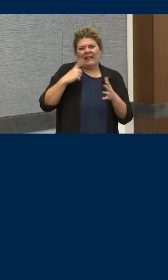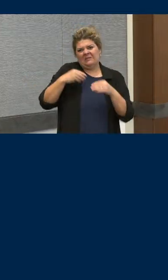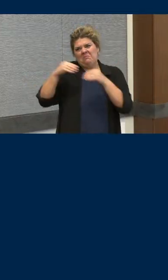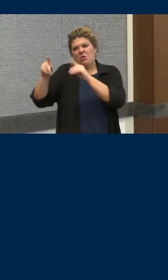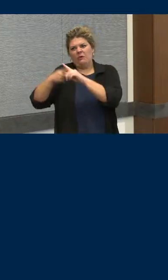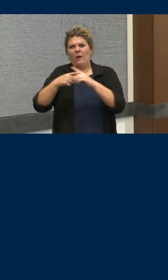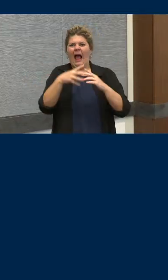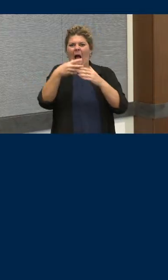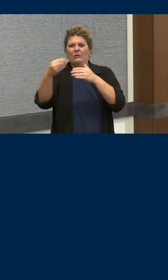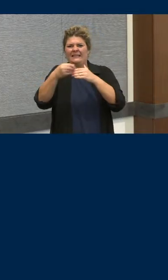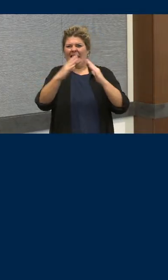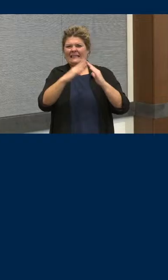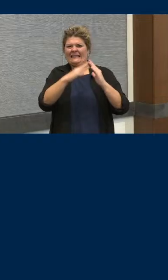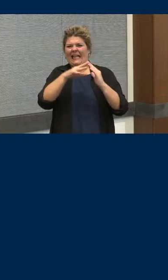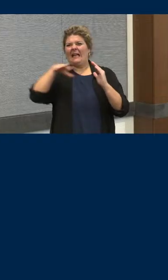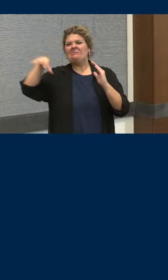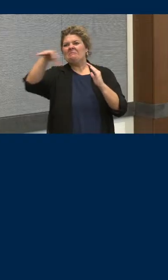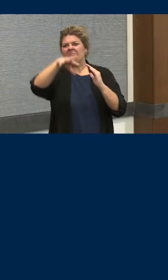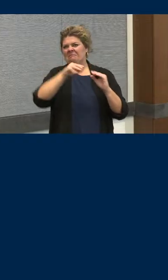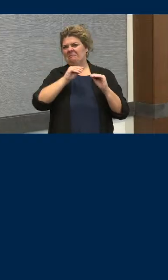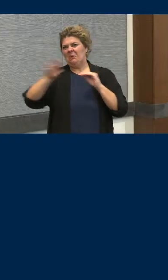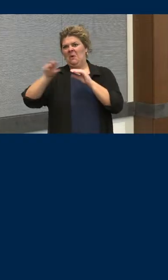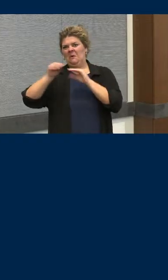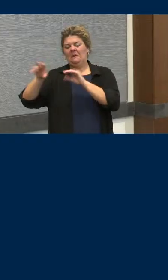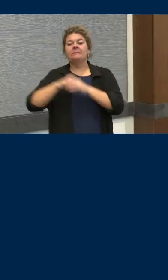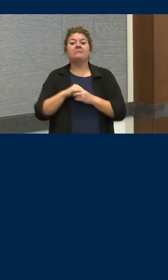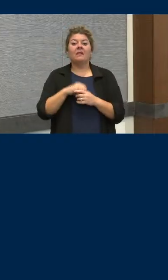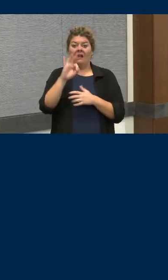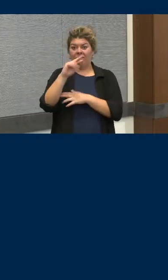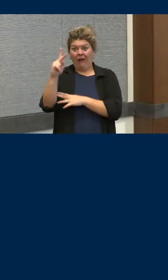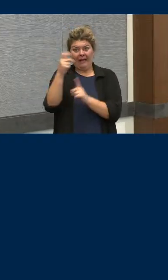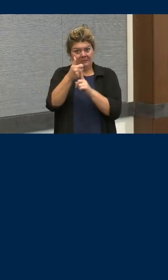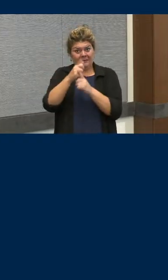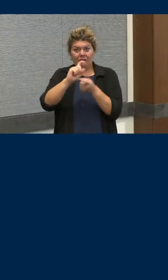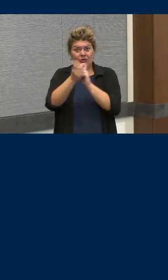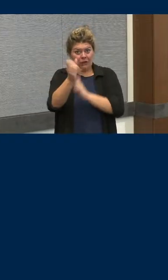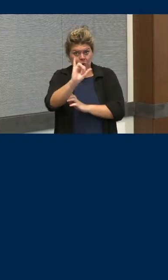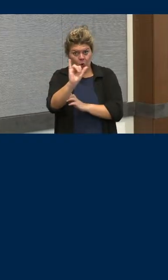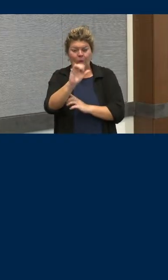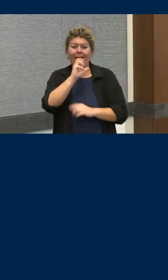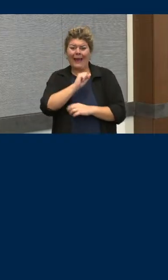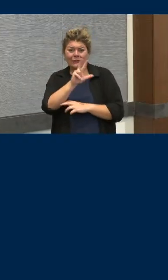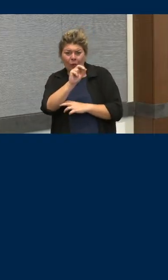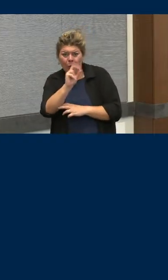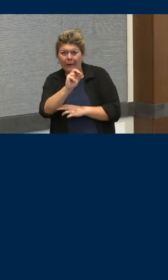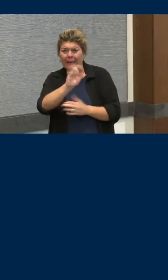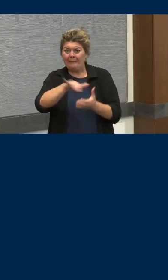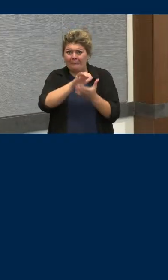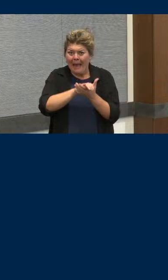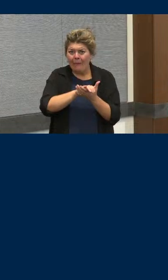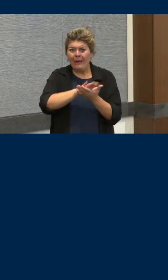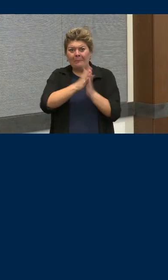too, had changed. He was 30, married, a father, and despite